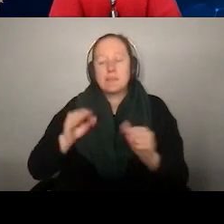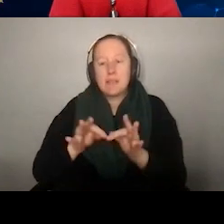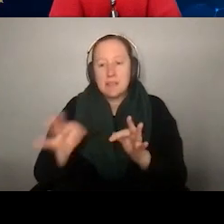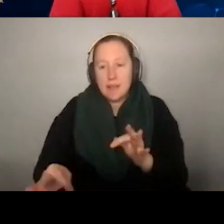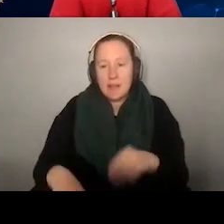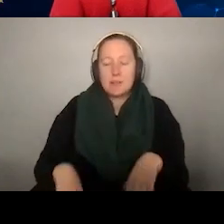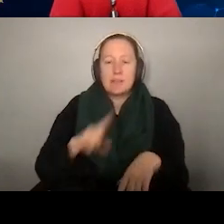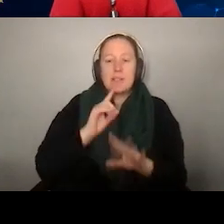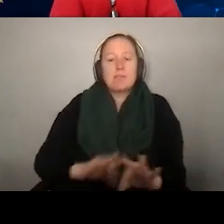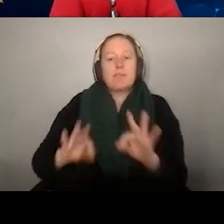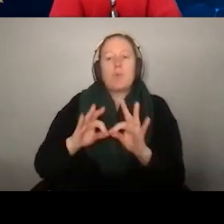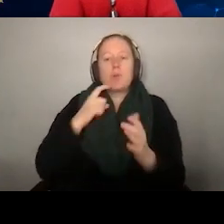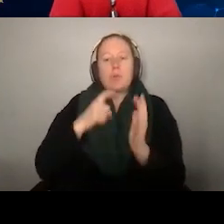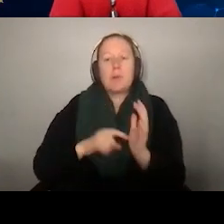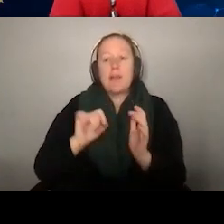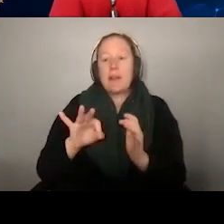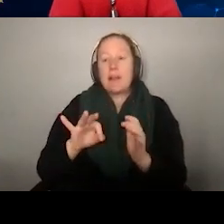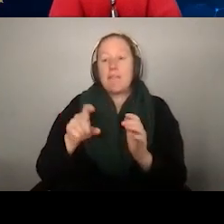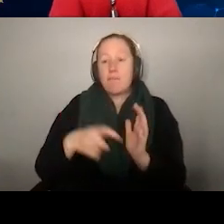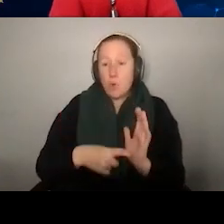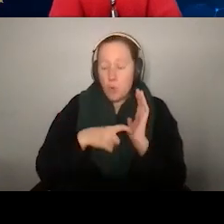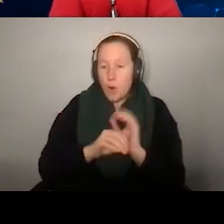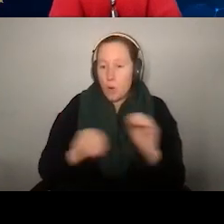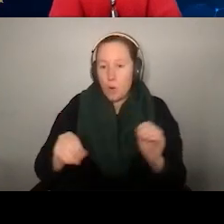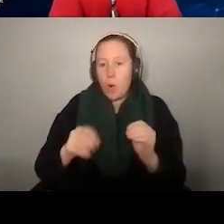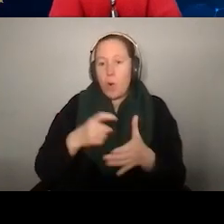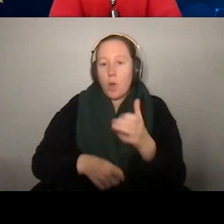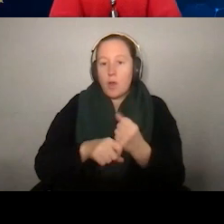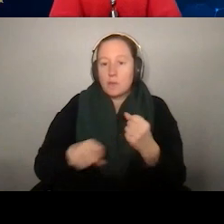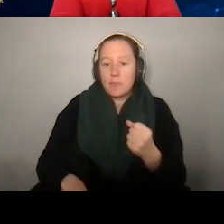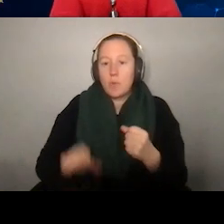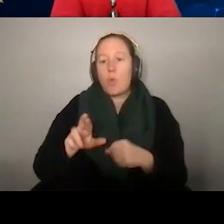a no-cost extension may be required, or if other discussion need to be had